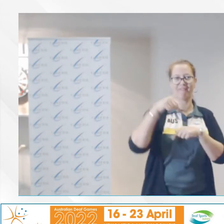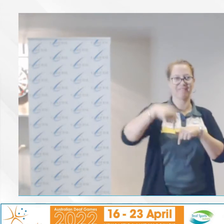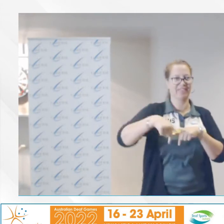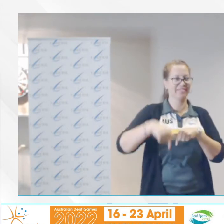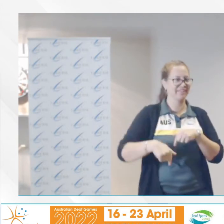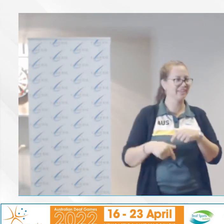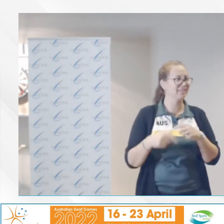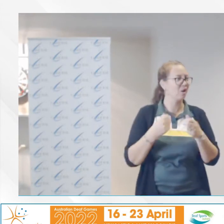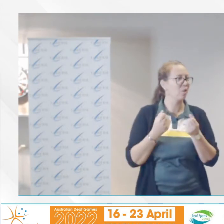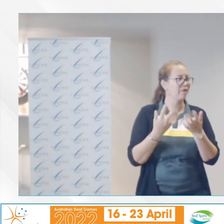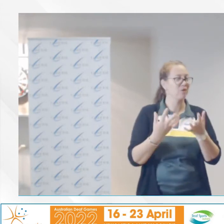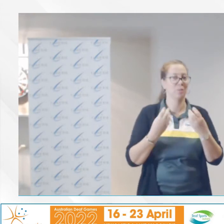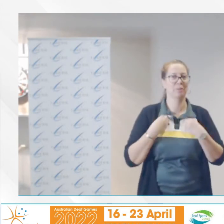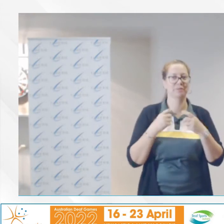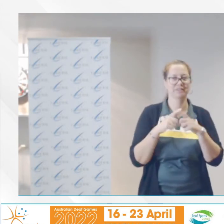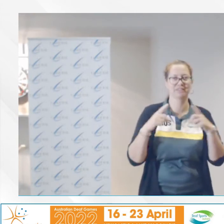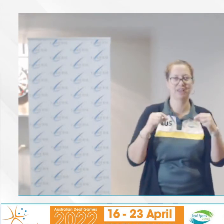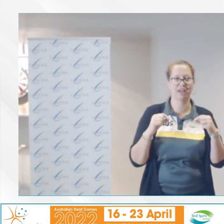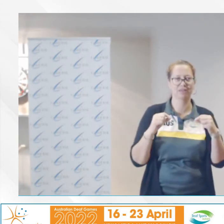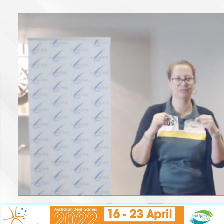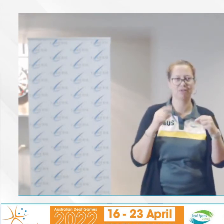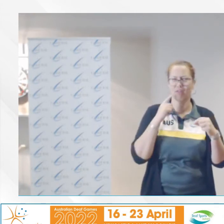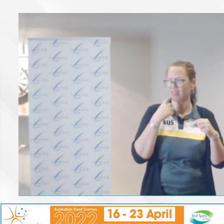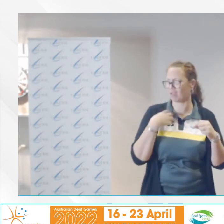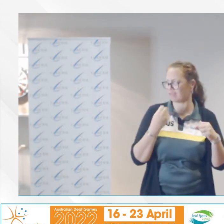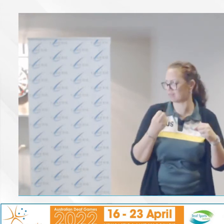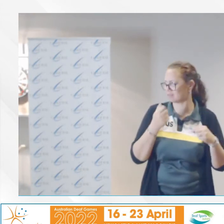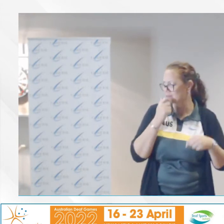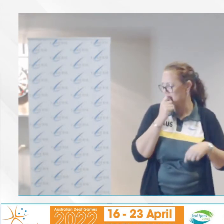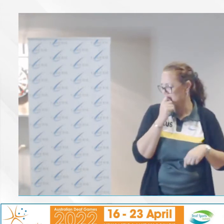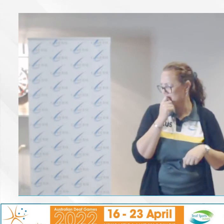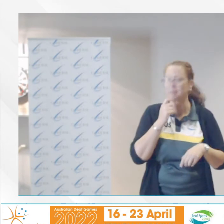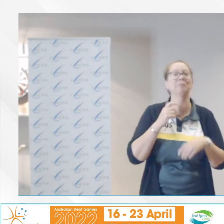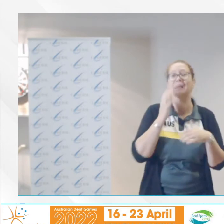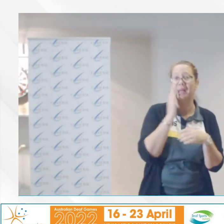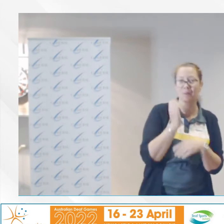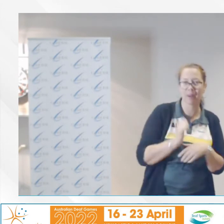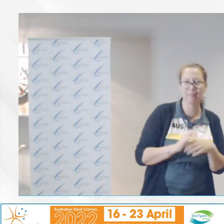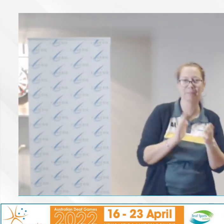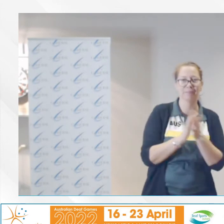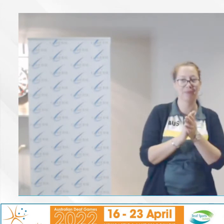to talk to me and i will be available after this i'll give you my card i've hopefully brought them